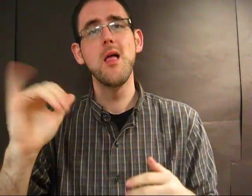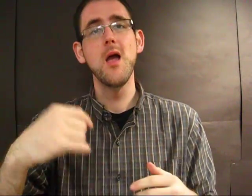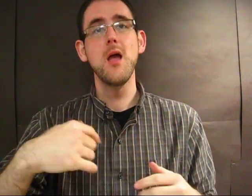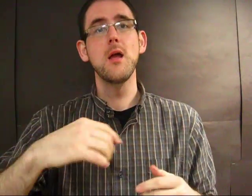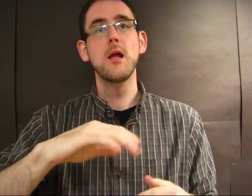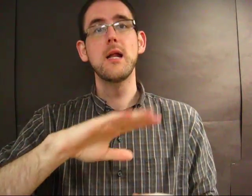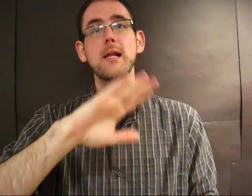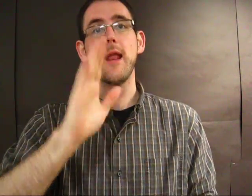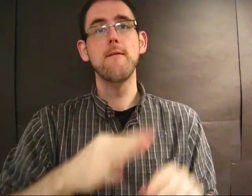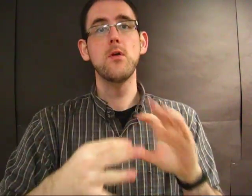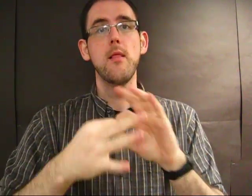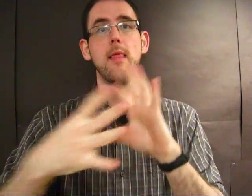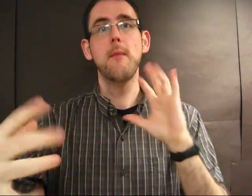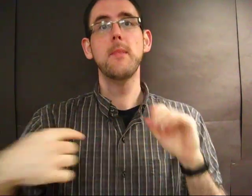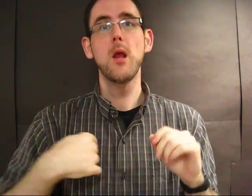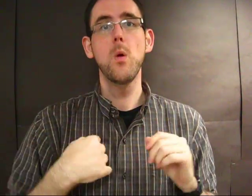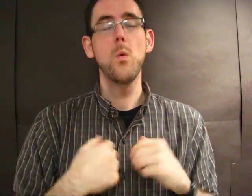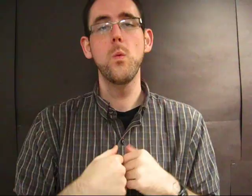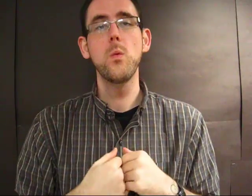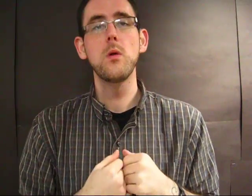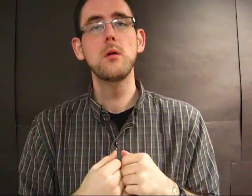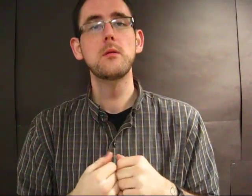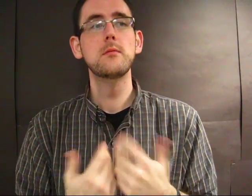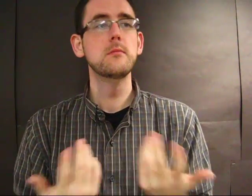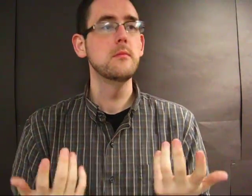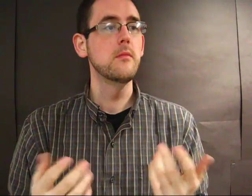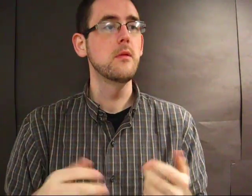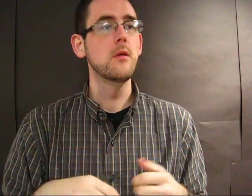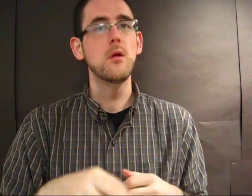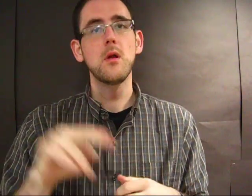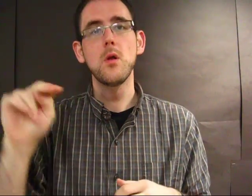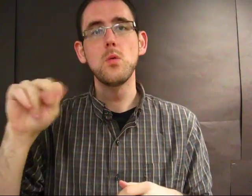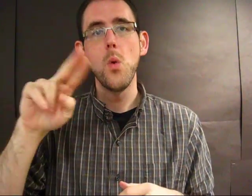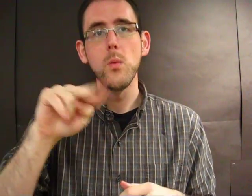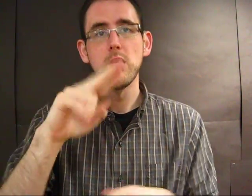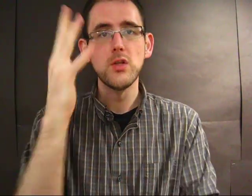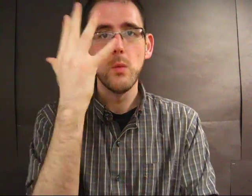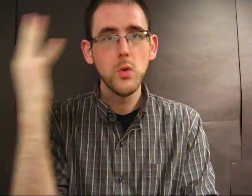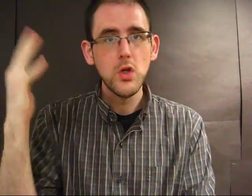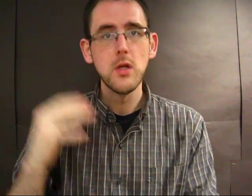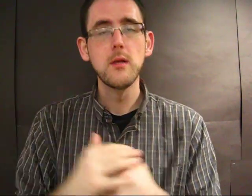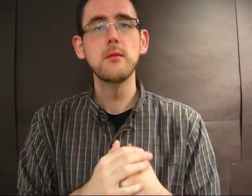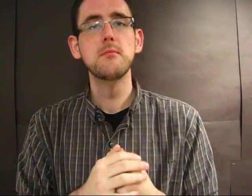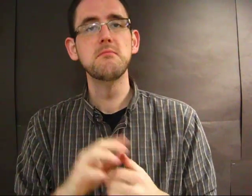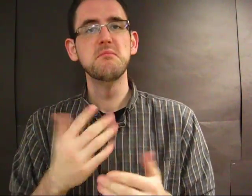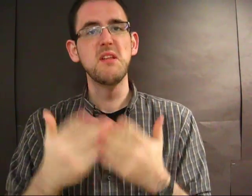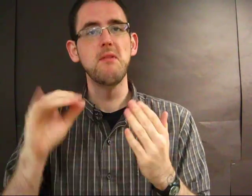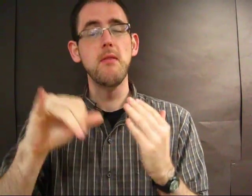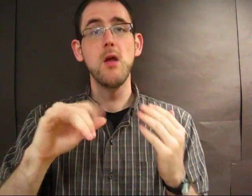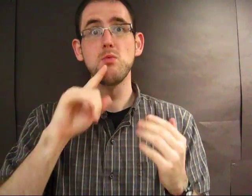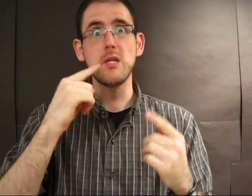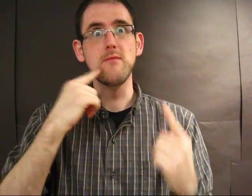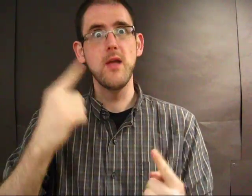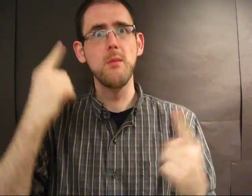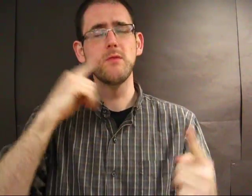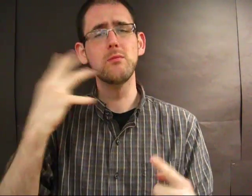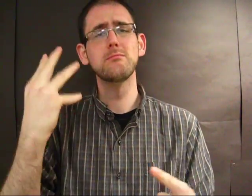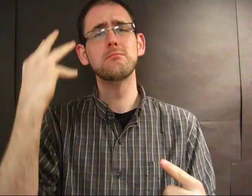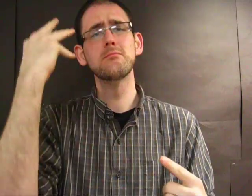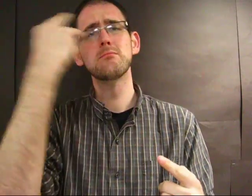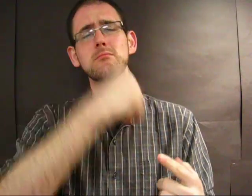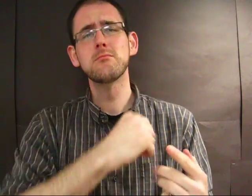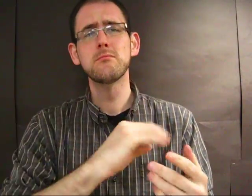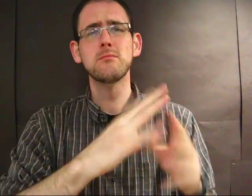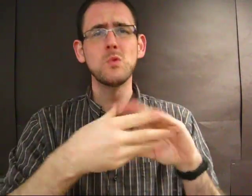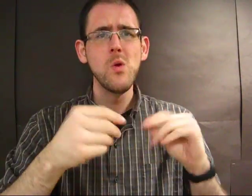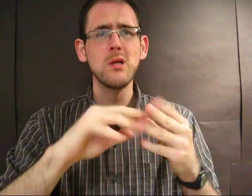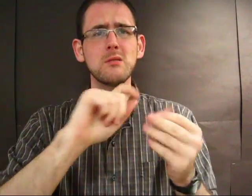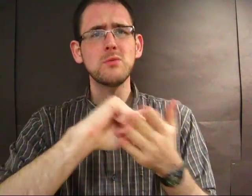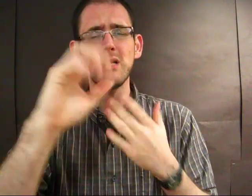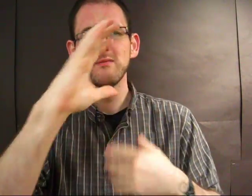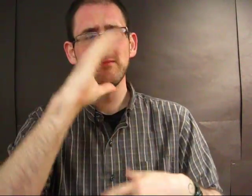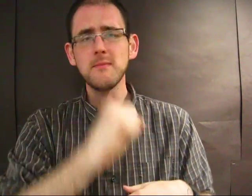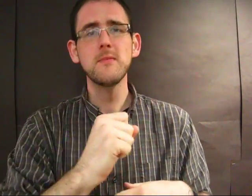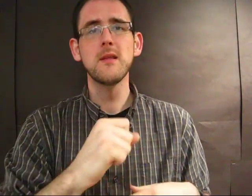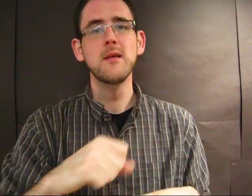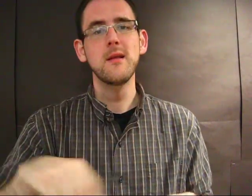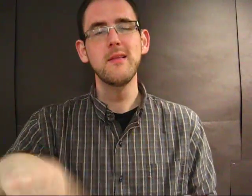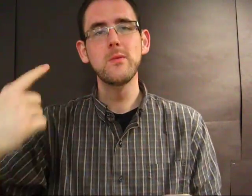Like "Never Let Me Go" and "Norwegian Wood," stuff like that. He's famous for lovely writing.